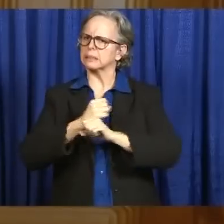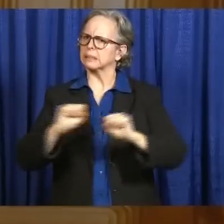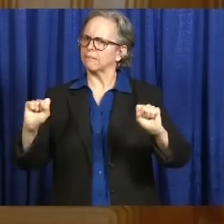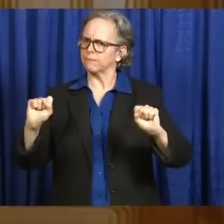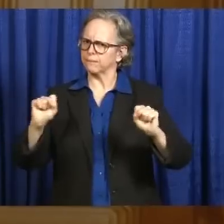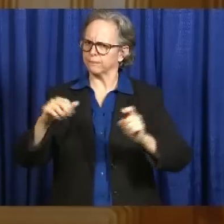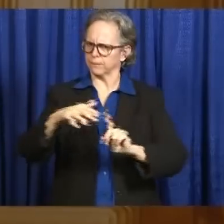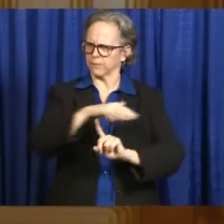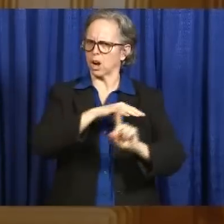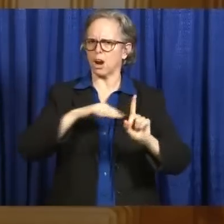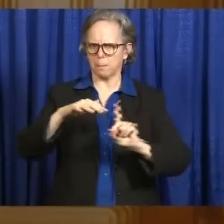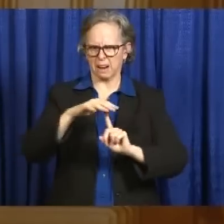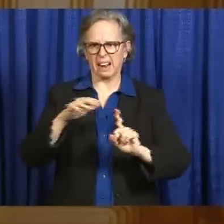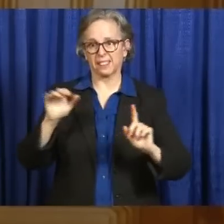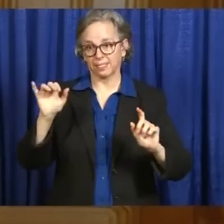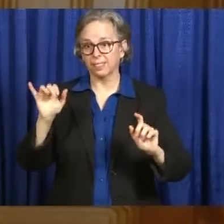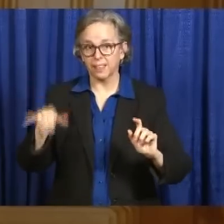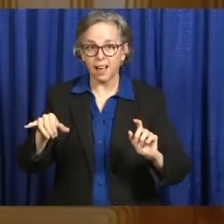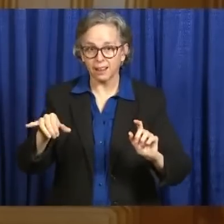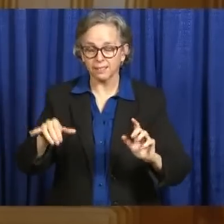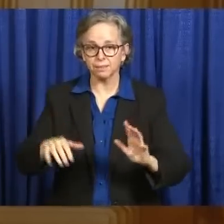GET IN AND TO BE SAFE.